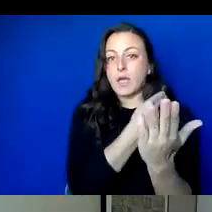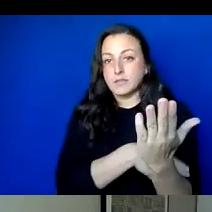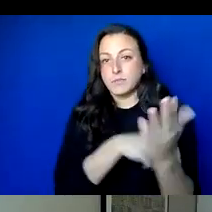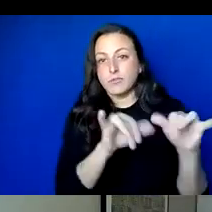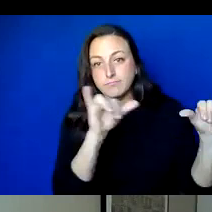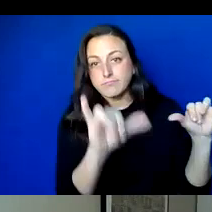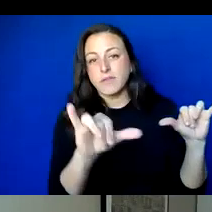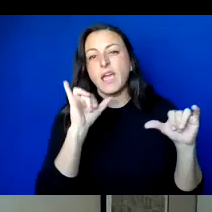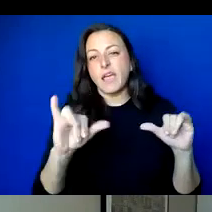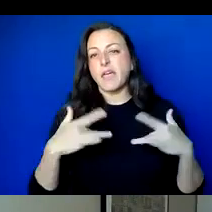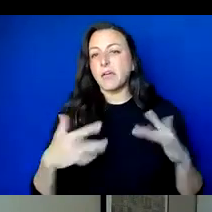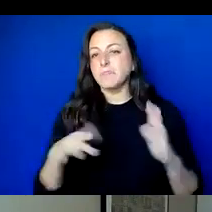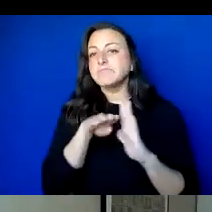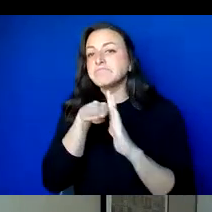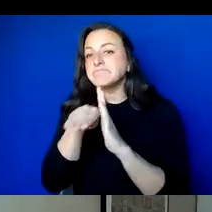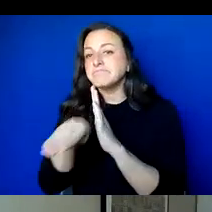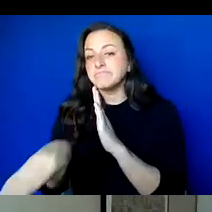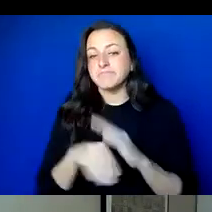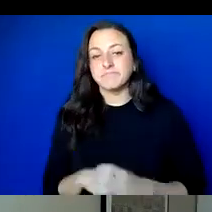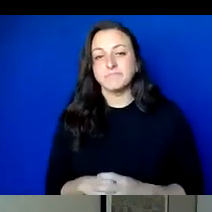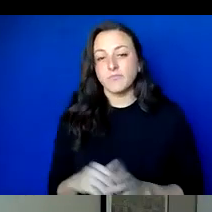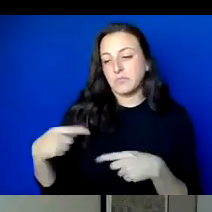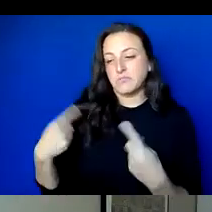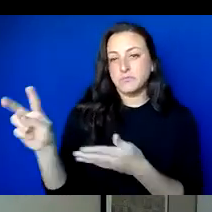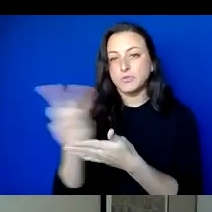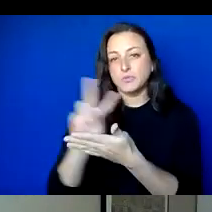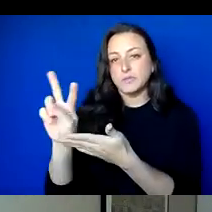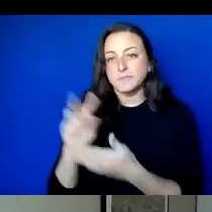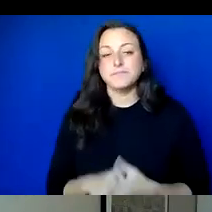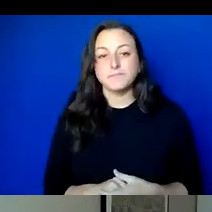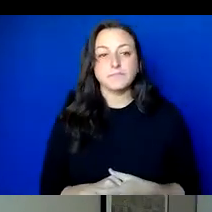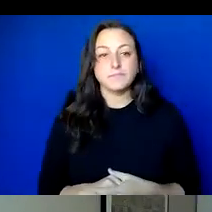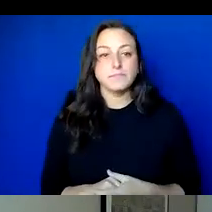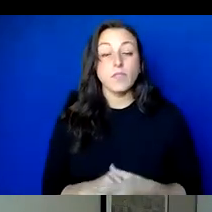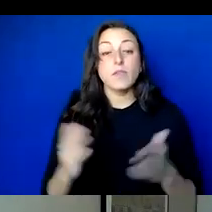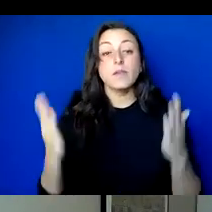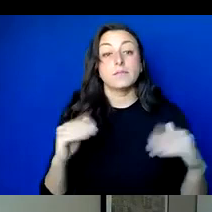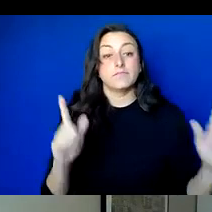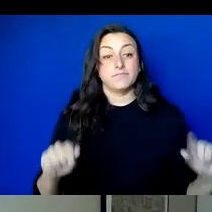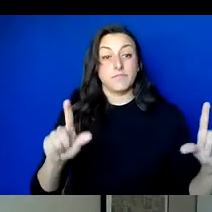in the last couple of weeks. Next slide. This next figure shows you the difference